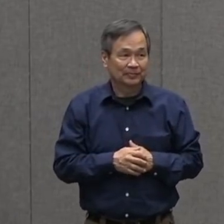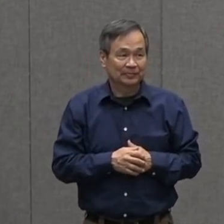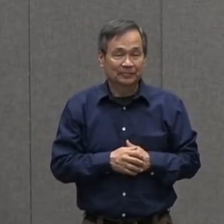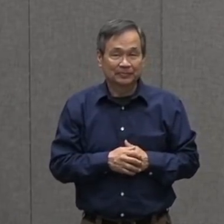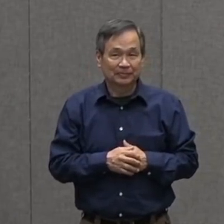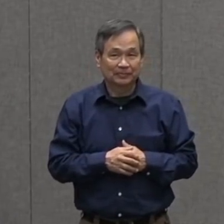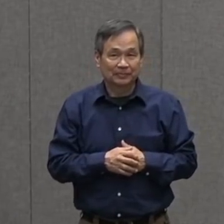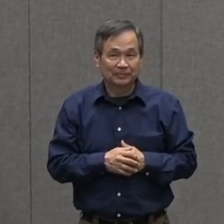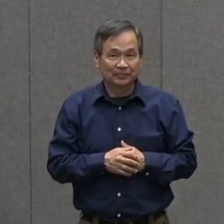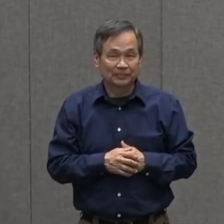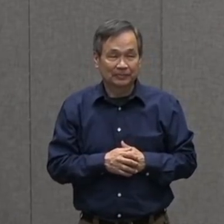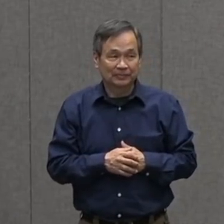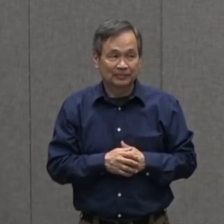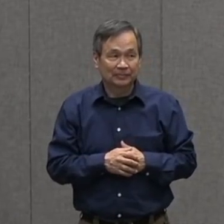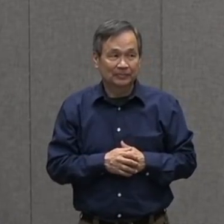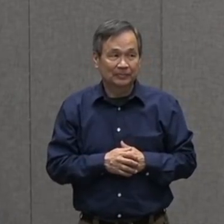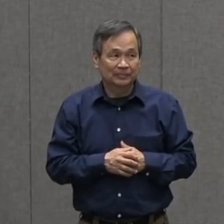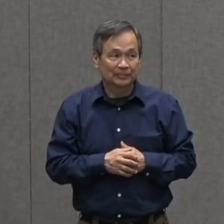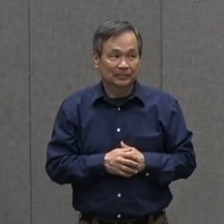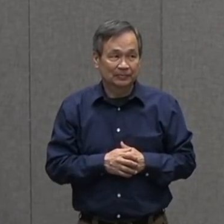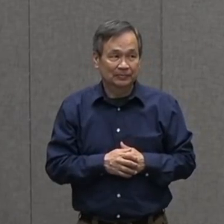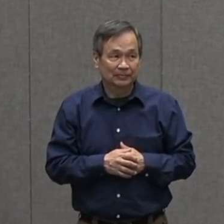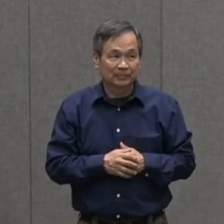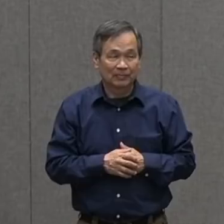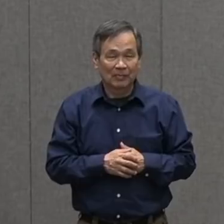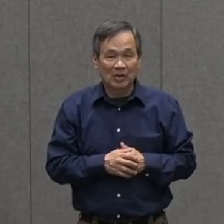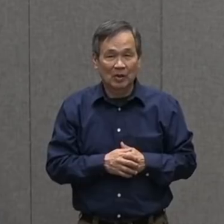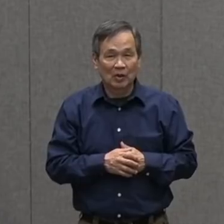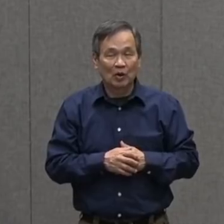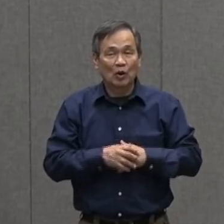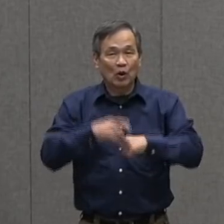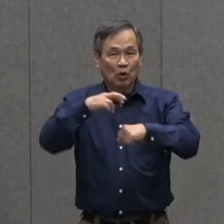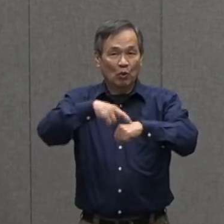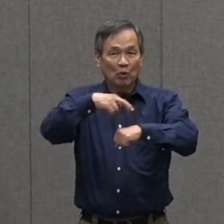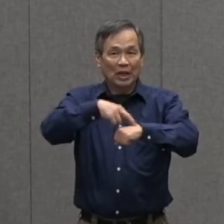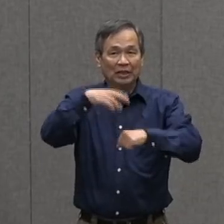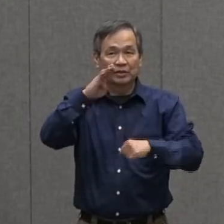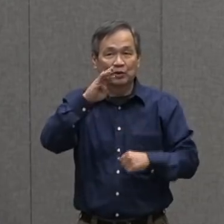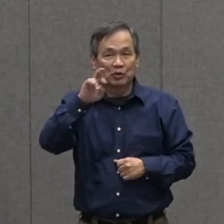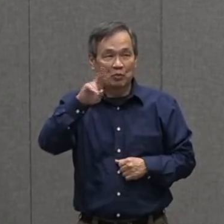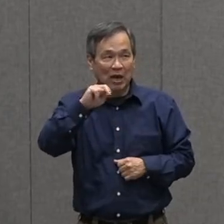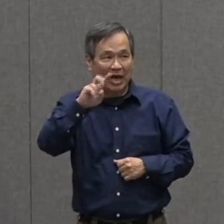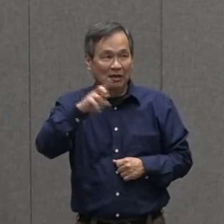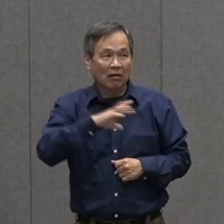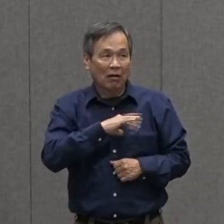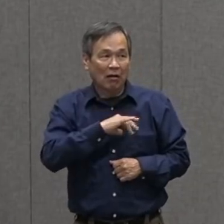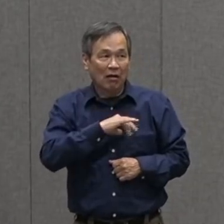and that is Raisin Bran. You guys like Raisin Bran?